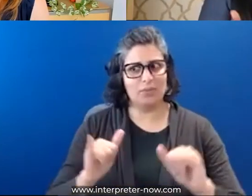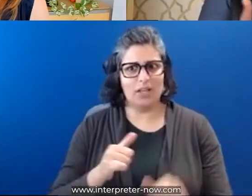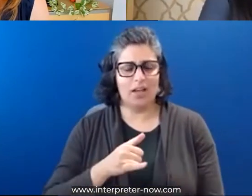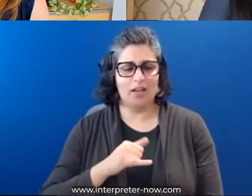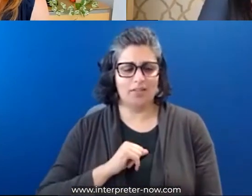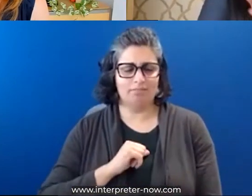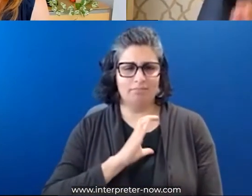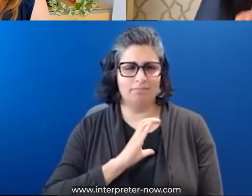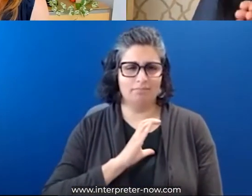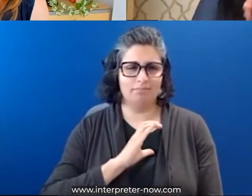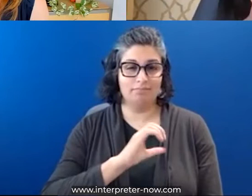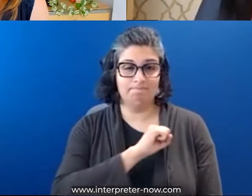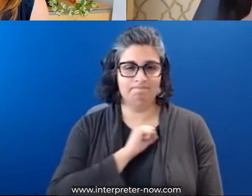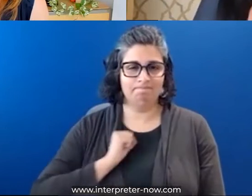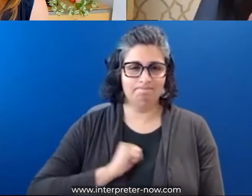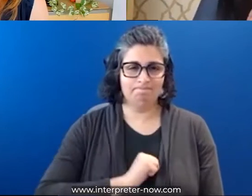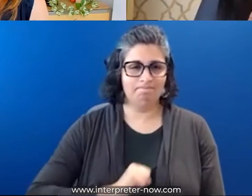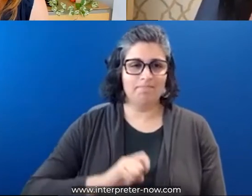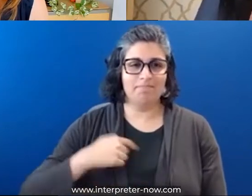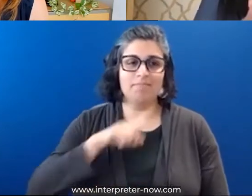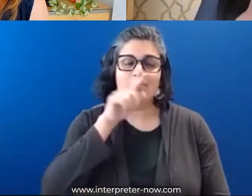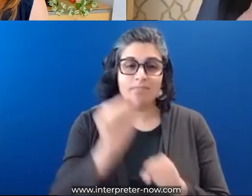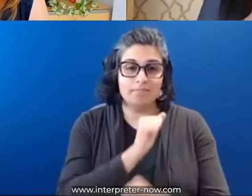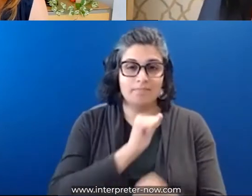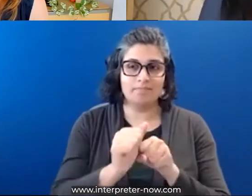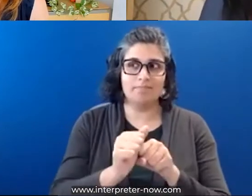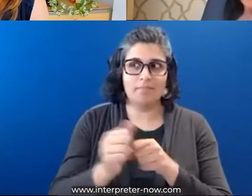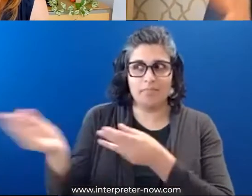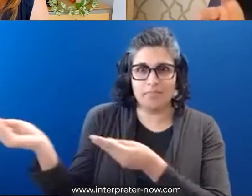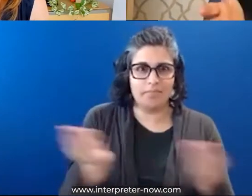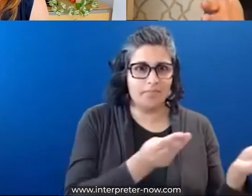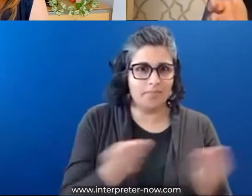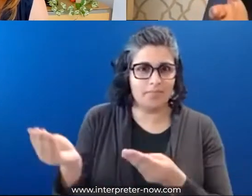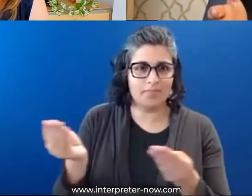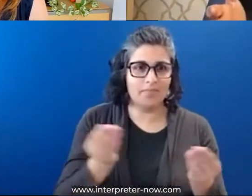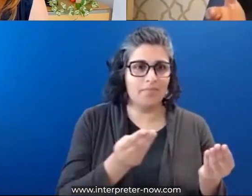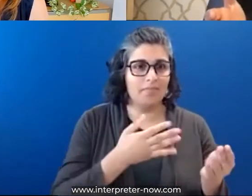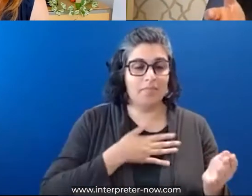I could be the literal translator for my parents between the old world and the new.